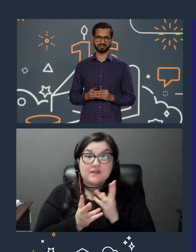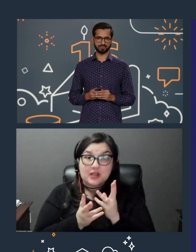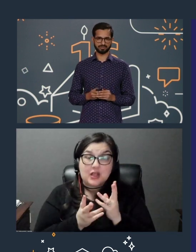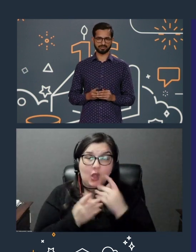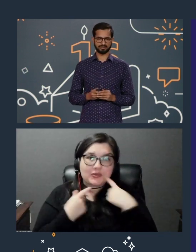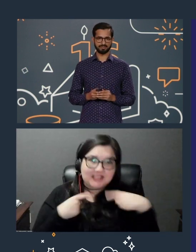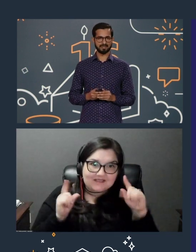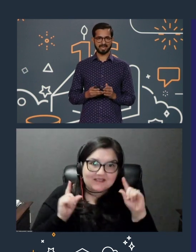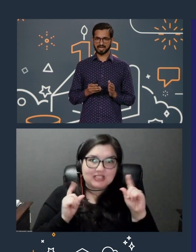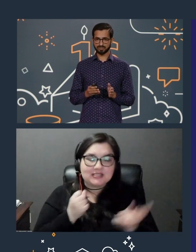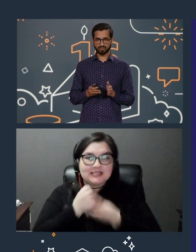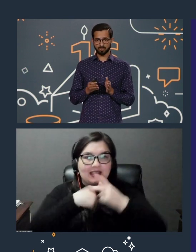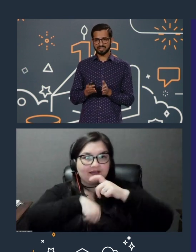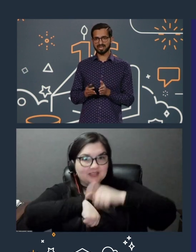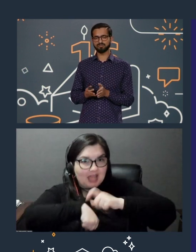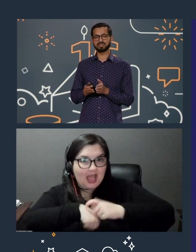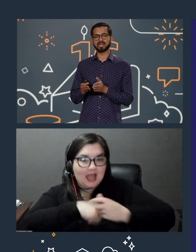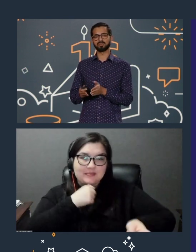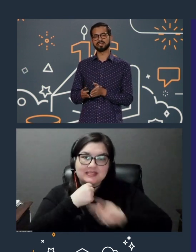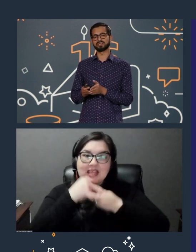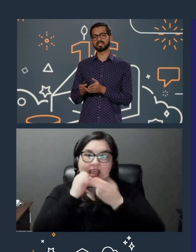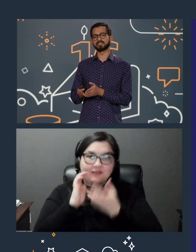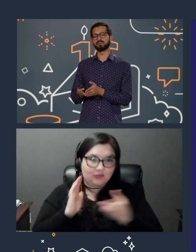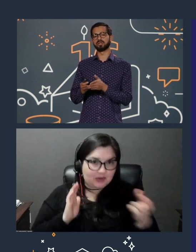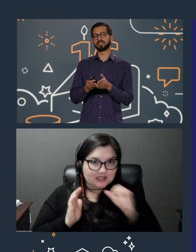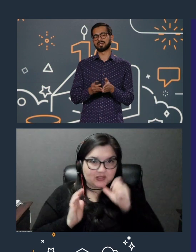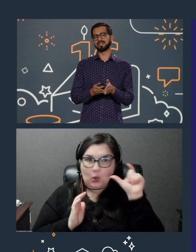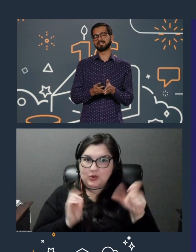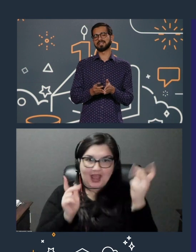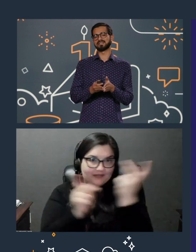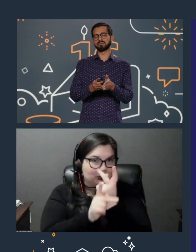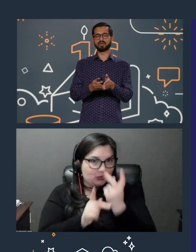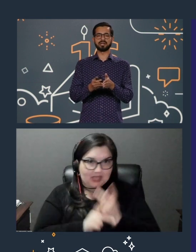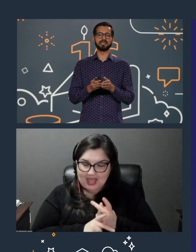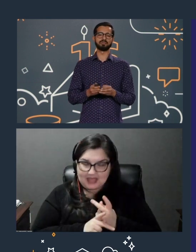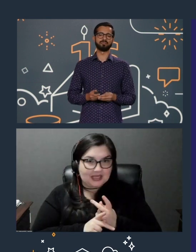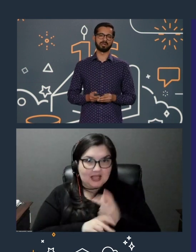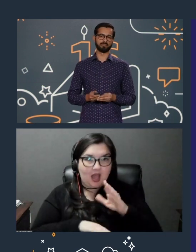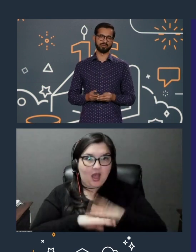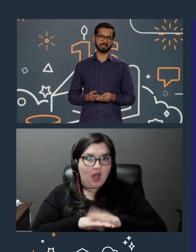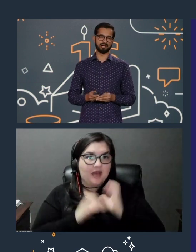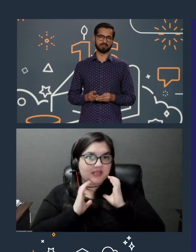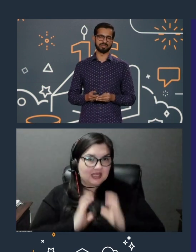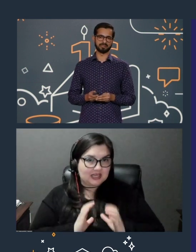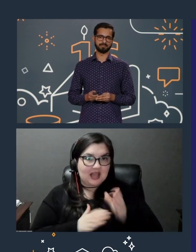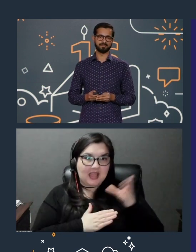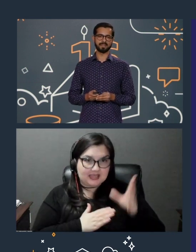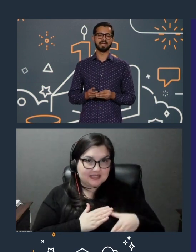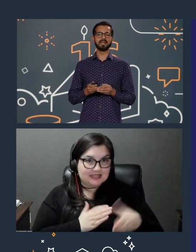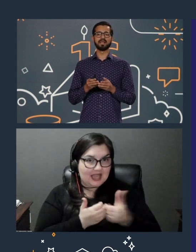resource as you don't have to calculate the checksum on the client site separately before uploading the object.